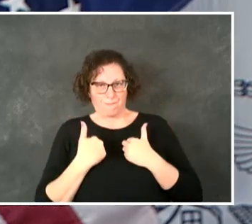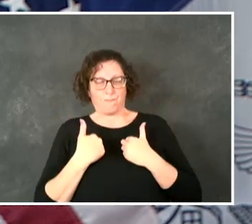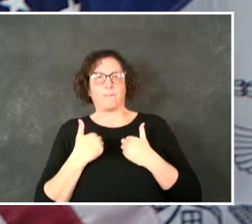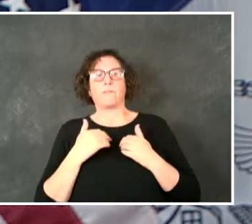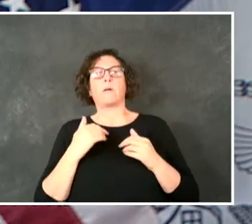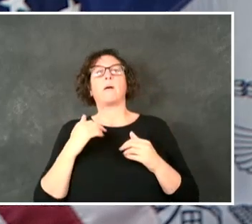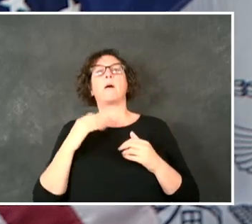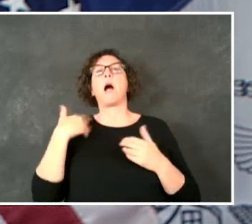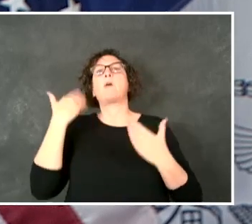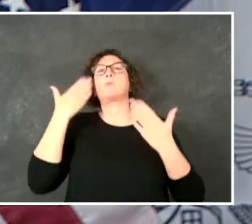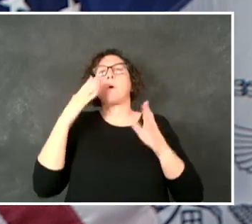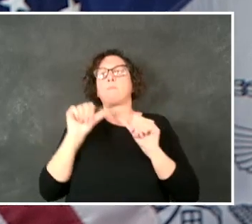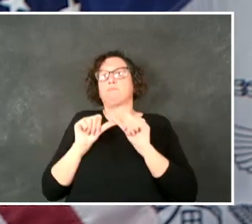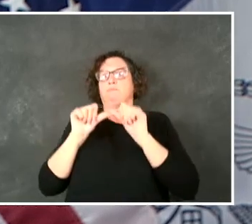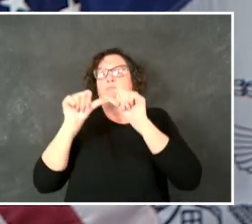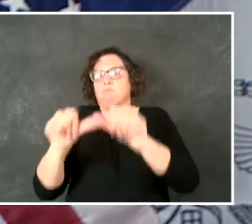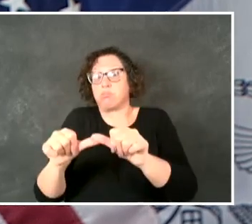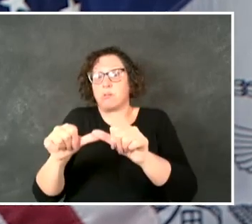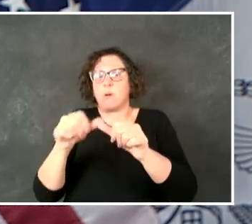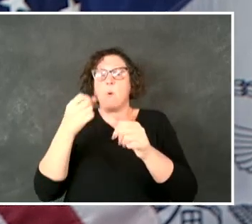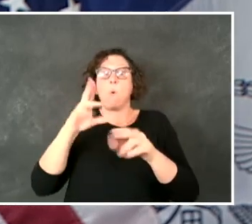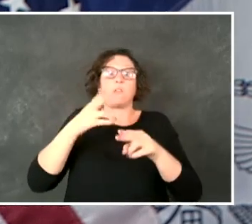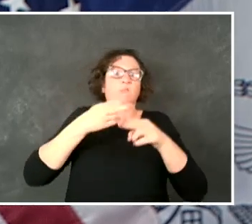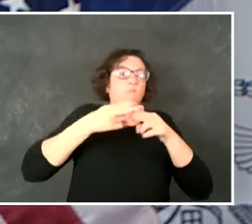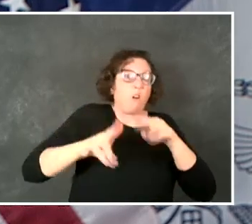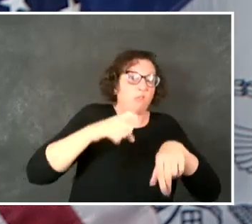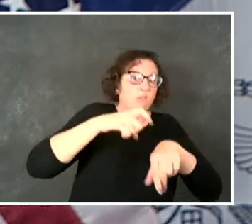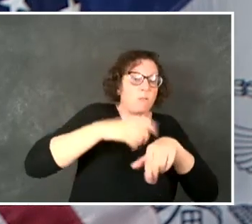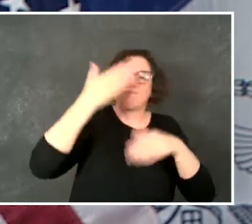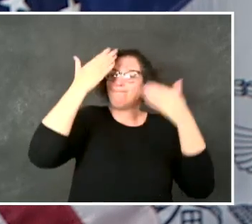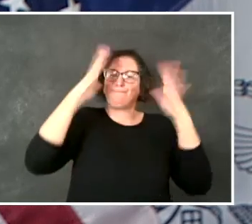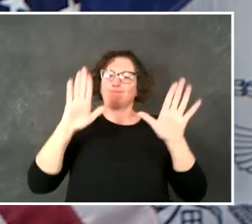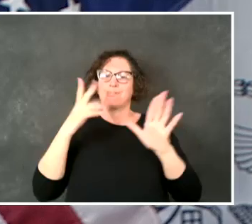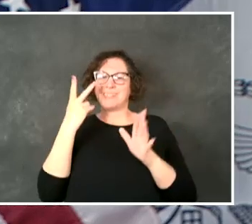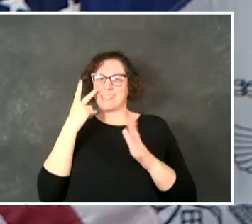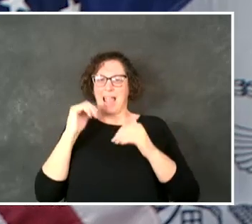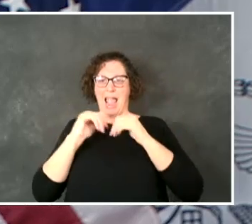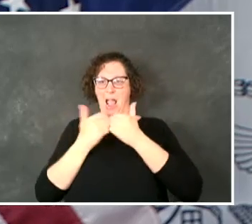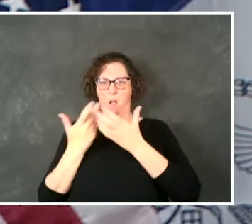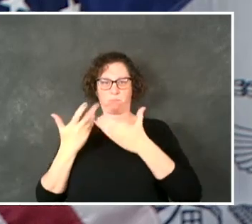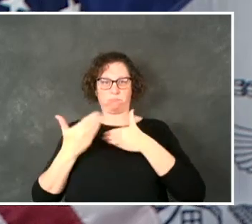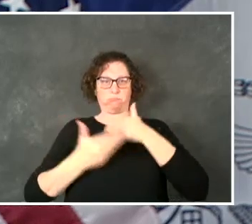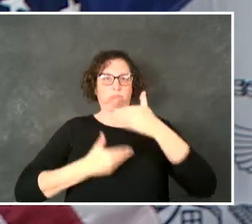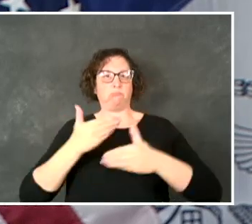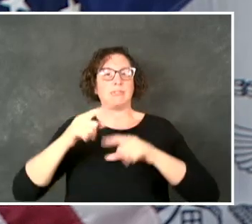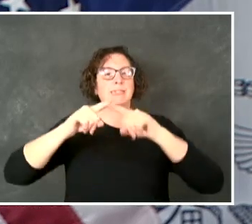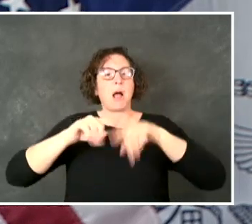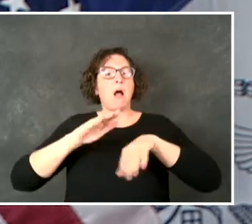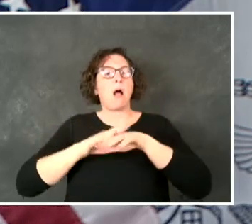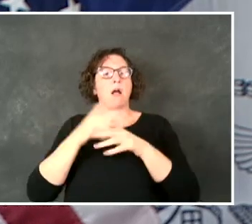HOW PMERANENT FOR THE DURATION OF THIS CRISIS THE ABRRICADE NEED TO BE OR HOW TEMPORAR TYHEY